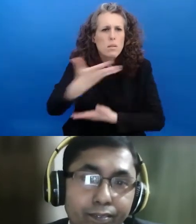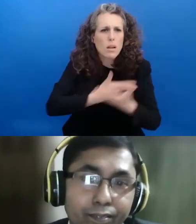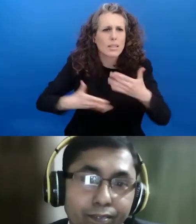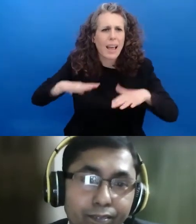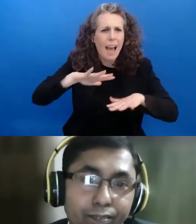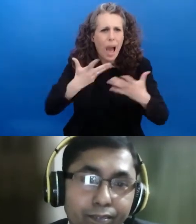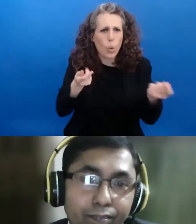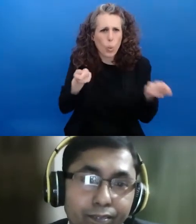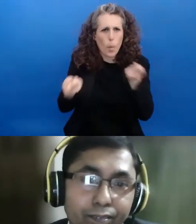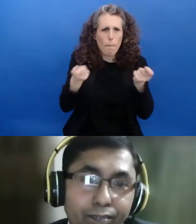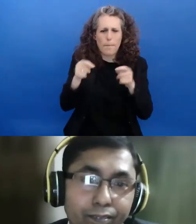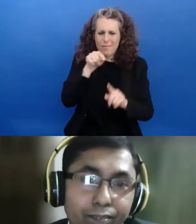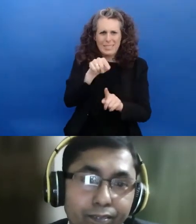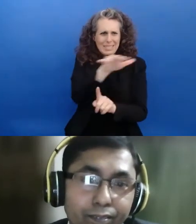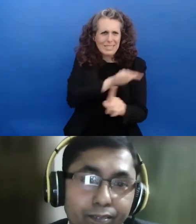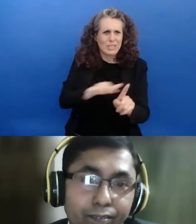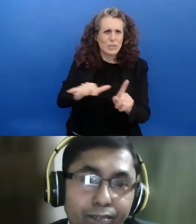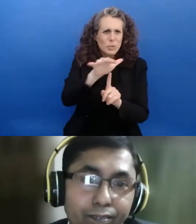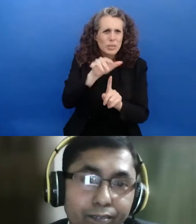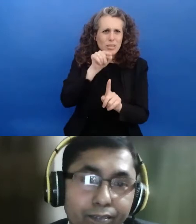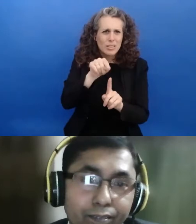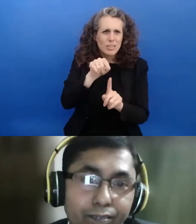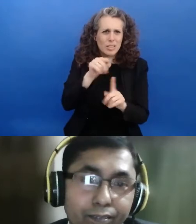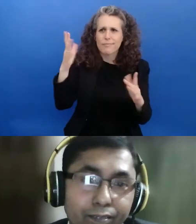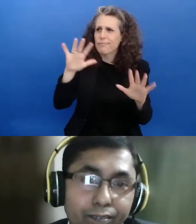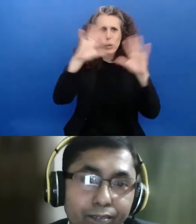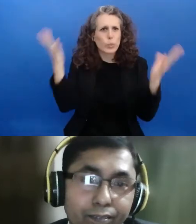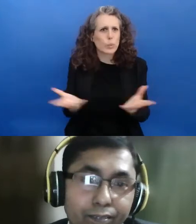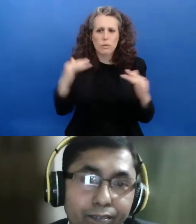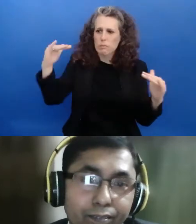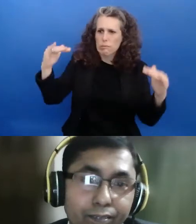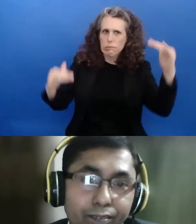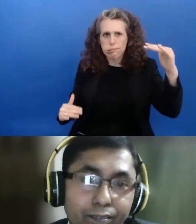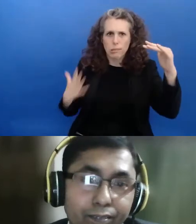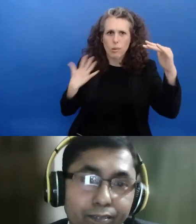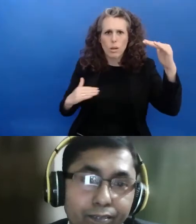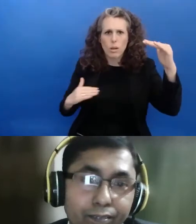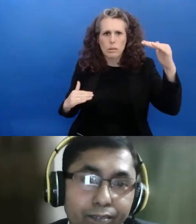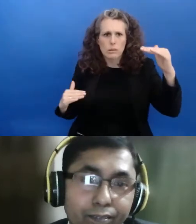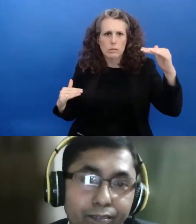uh uh reducing inequalities uh by uh miss manel marie who is going to talk about